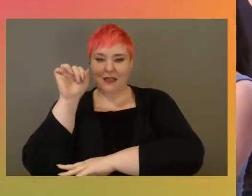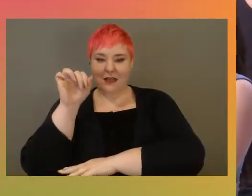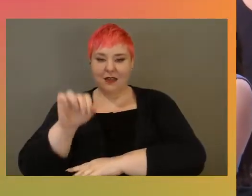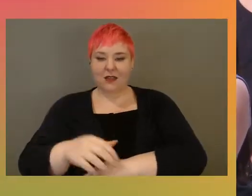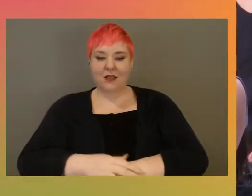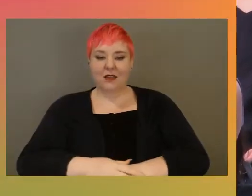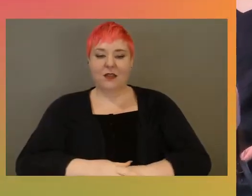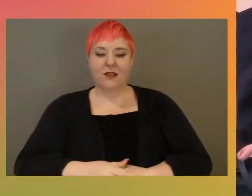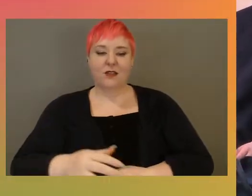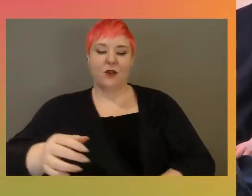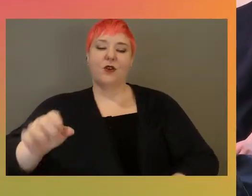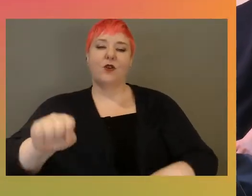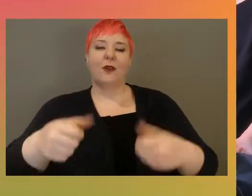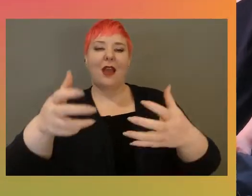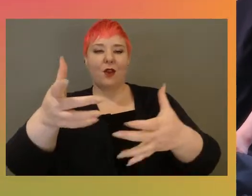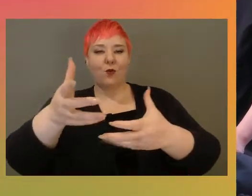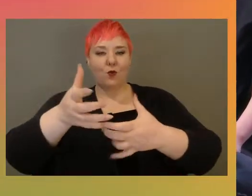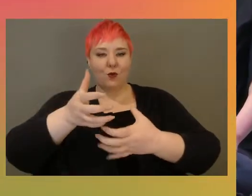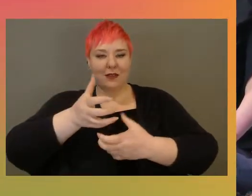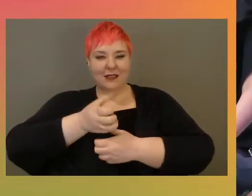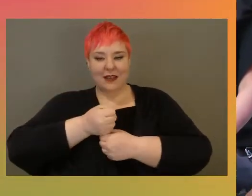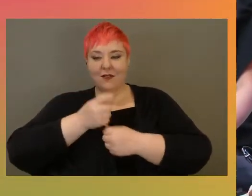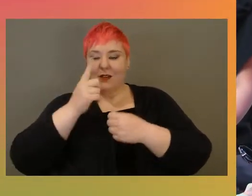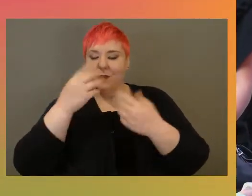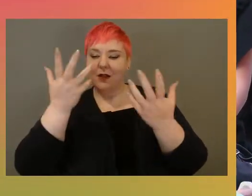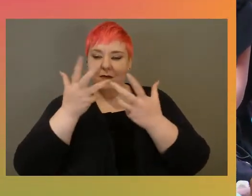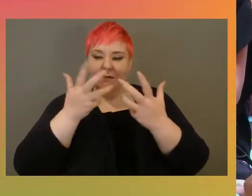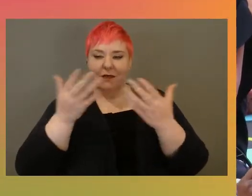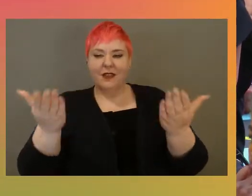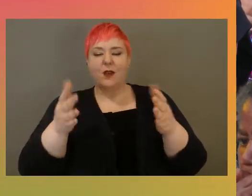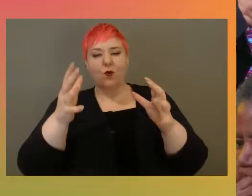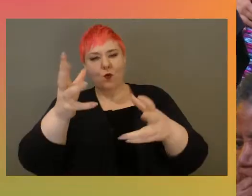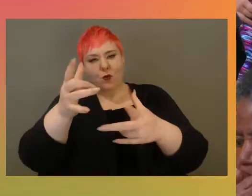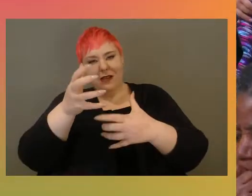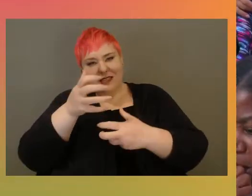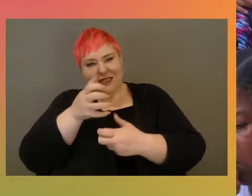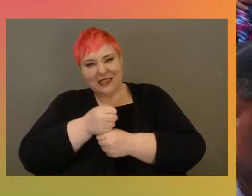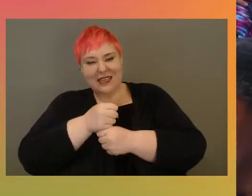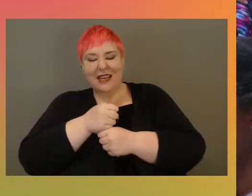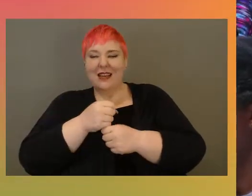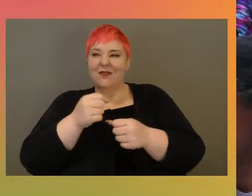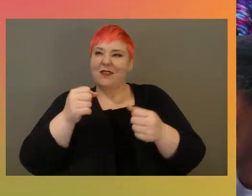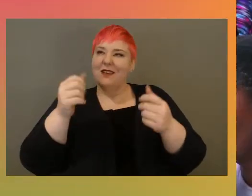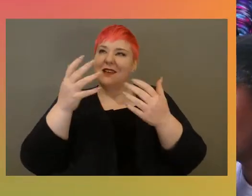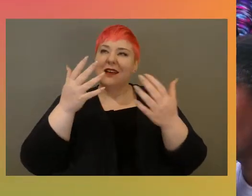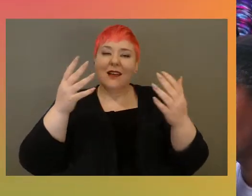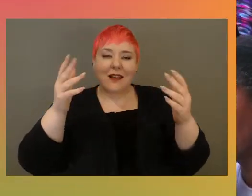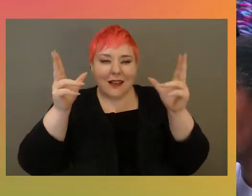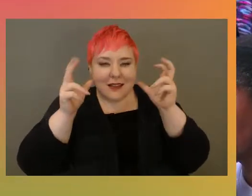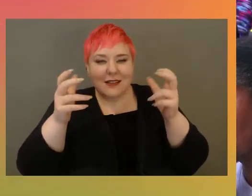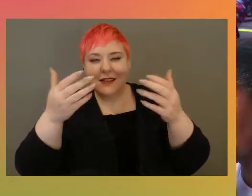QUARTER OF THE WAY OPEN, AND COME BACK TO THAT, LEANING BACK, SO YOU ARE RECEIVING.